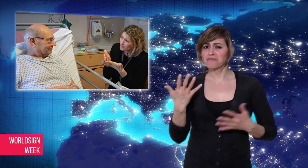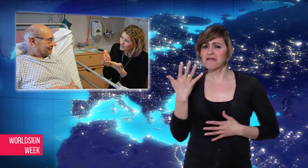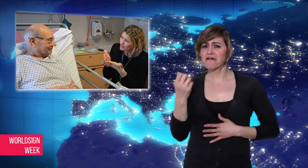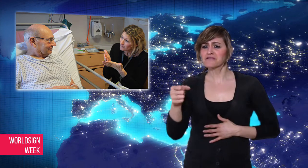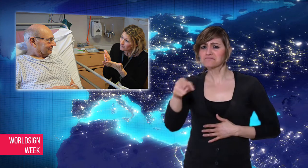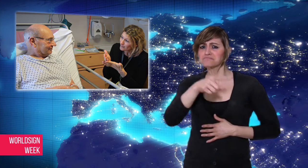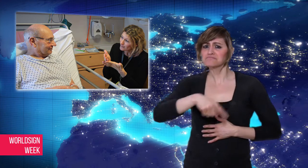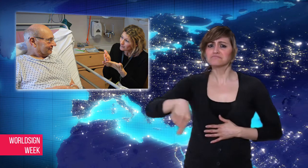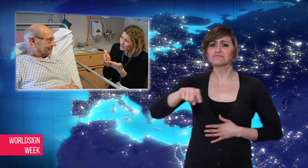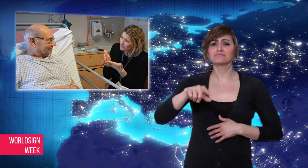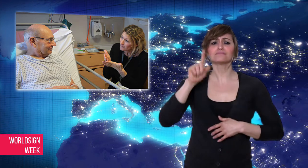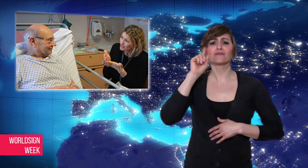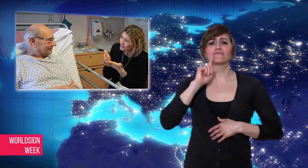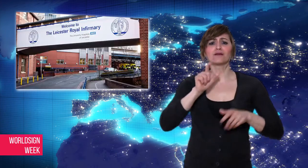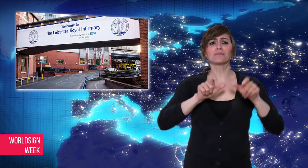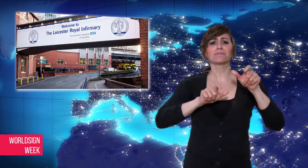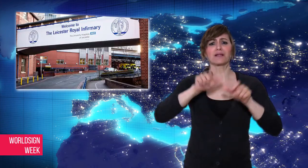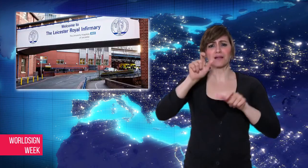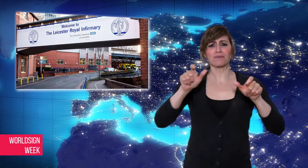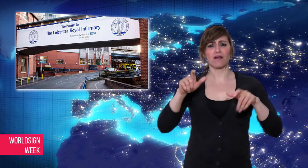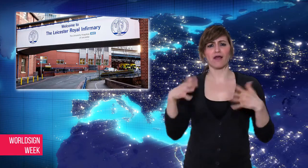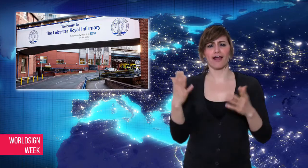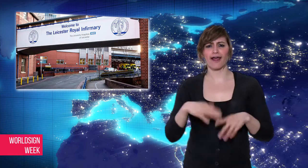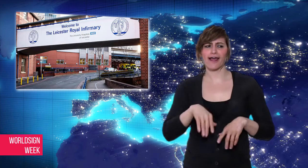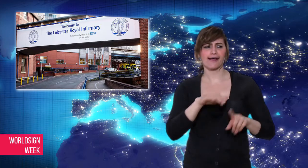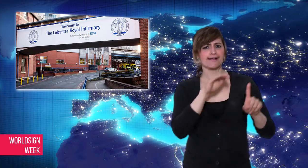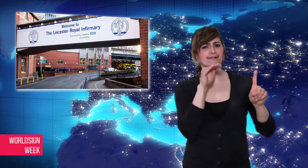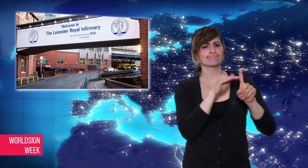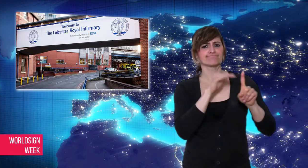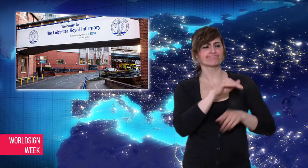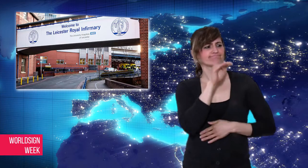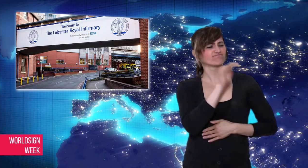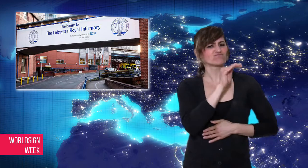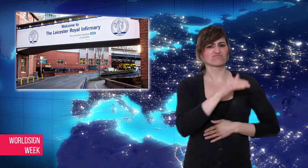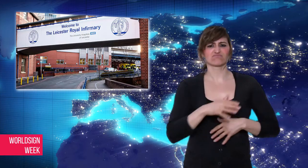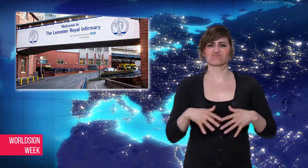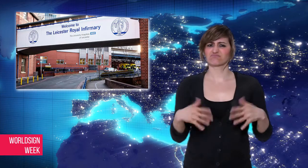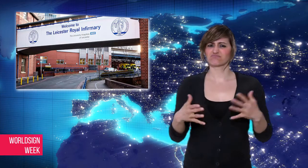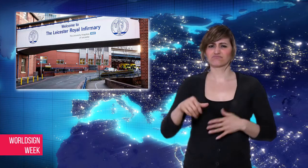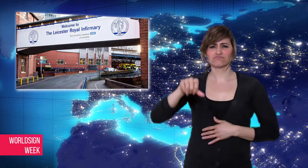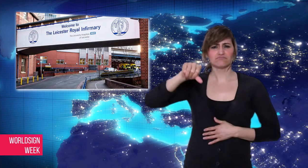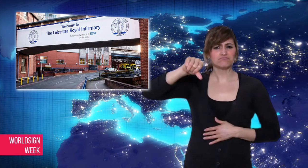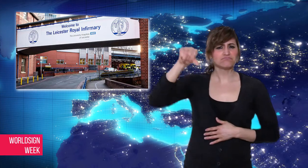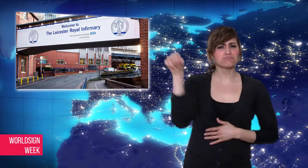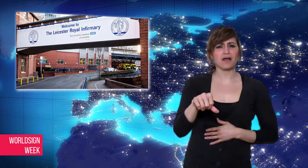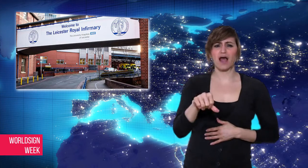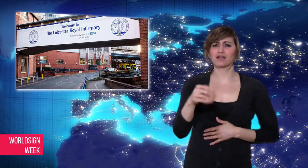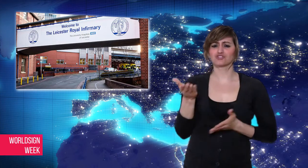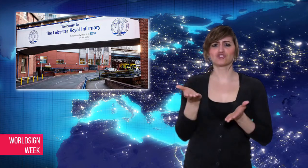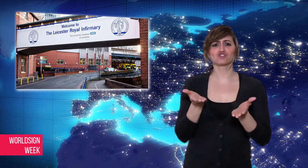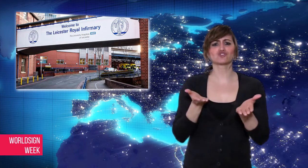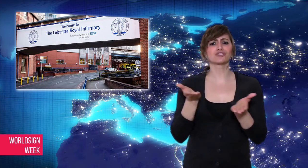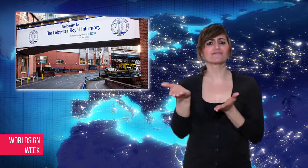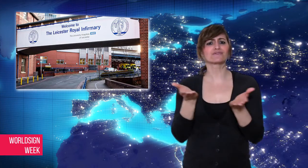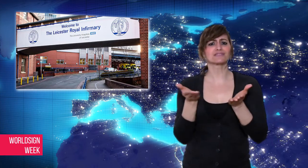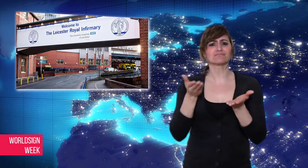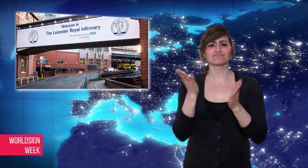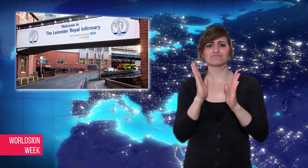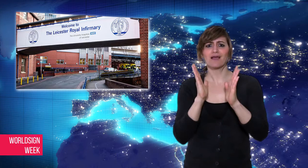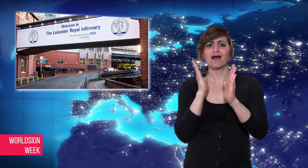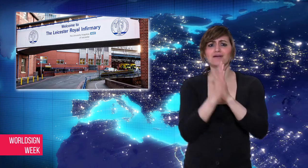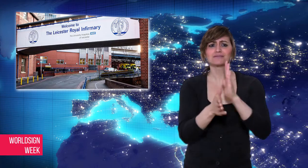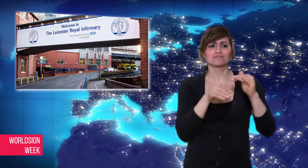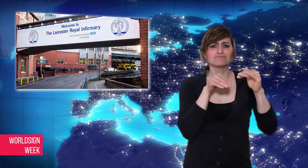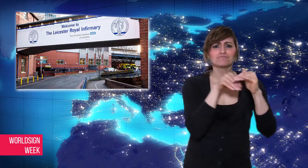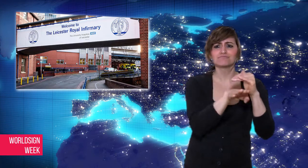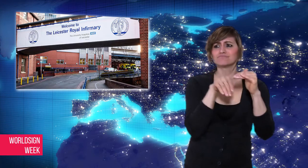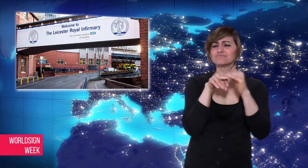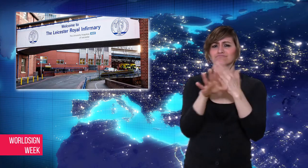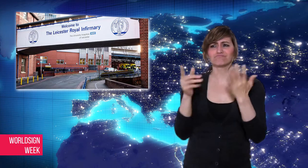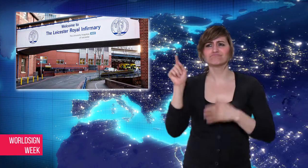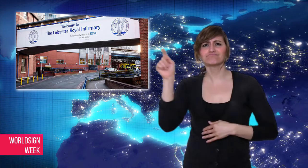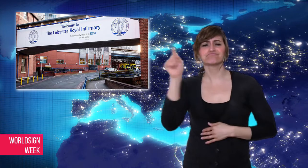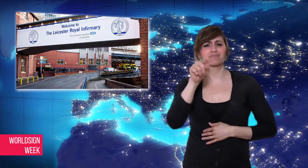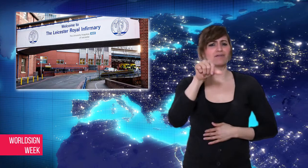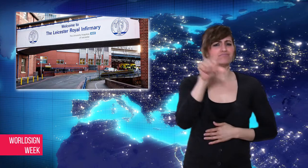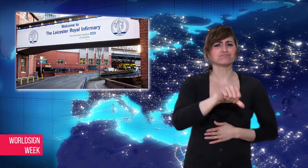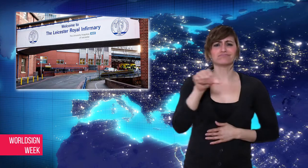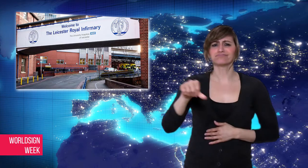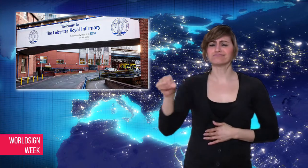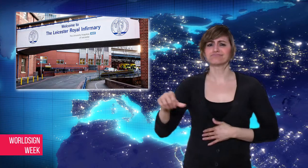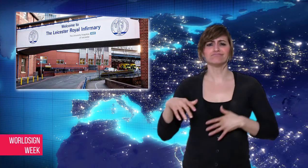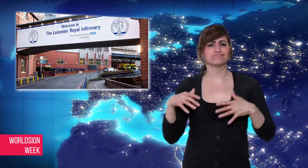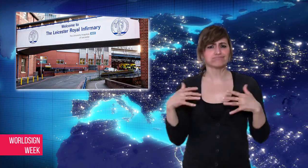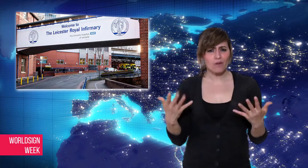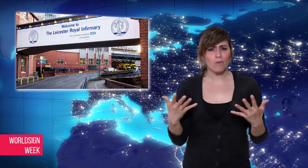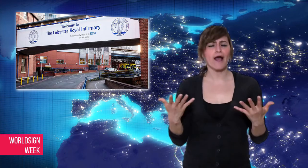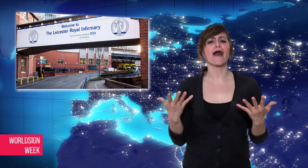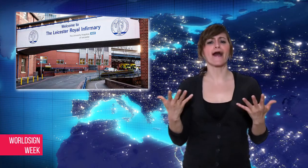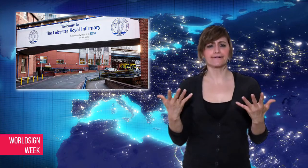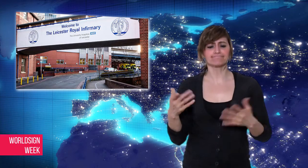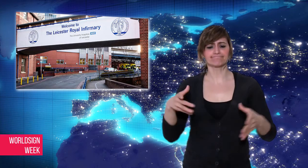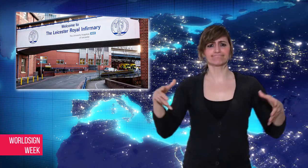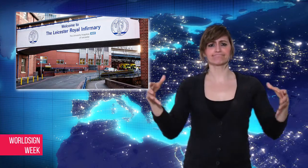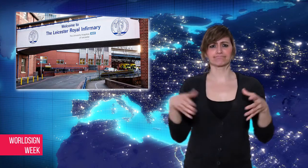services. At York, a hearing son had to